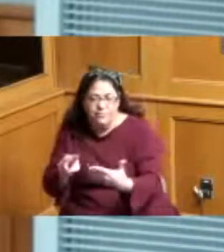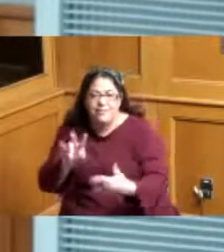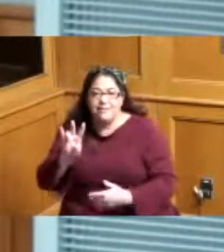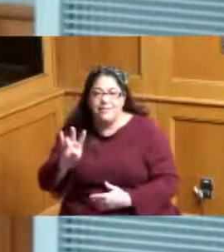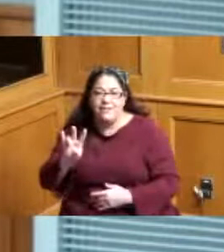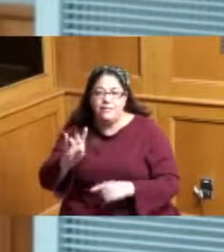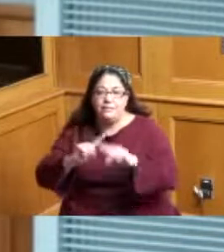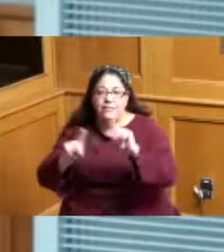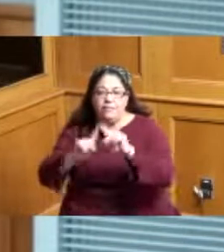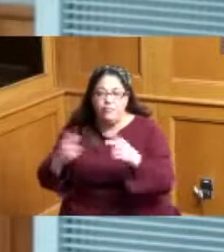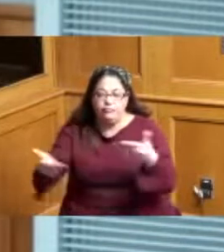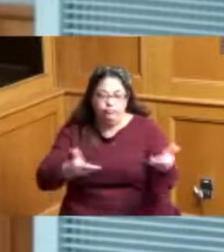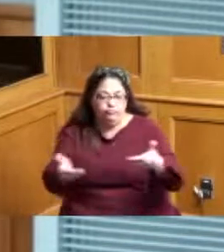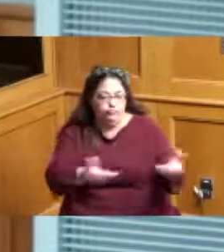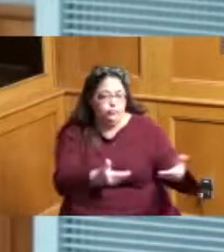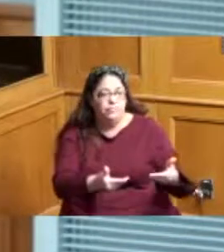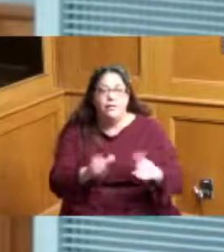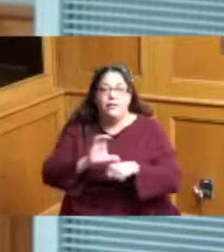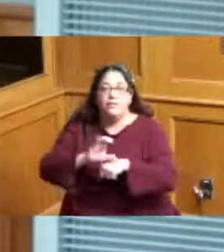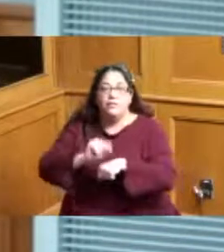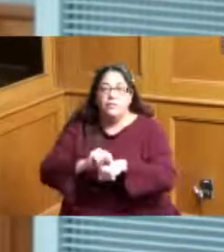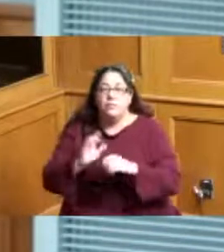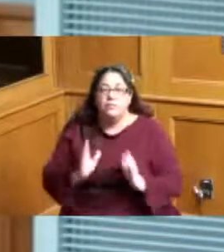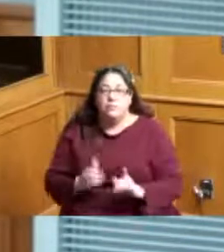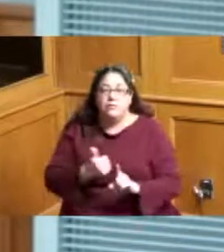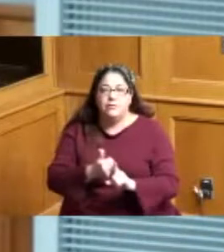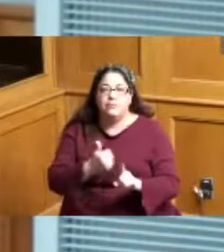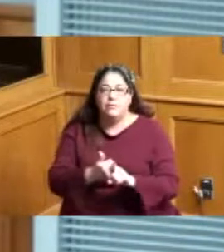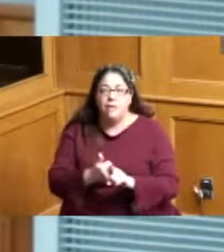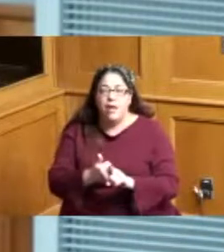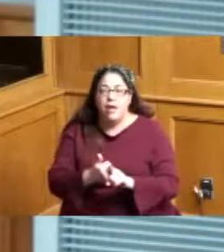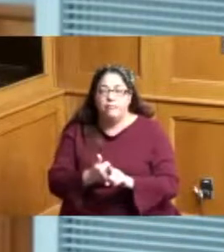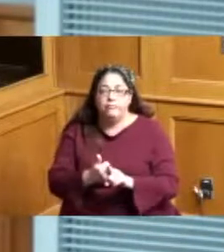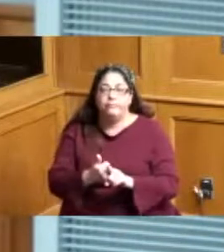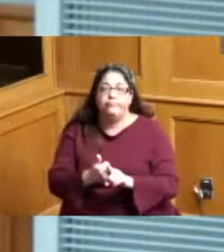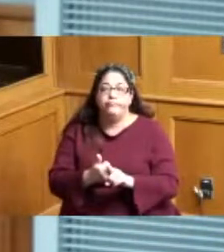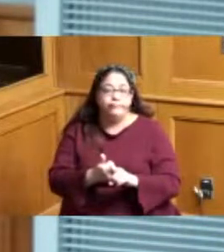many of those consultants approached on all three of the levies to do reviews